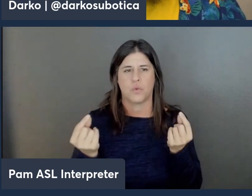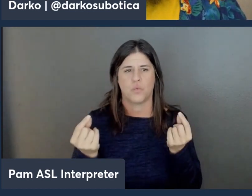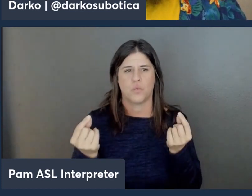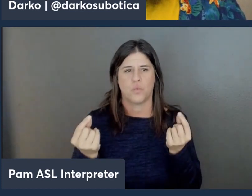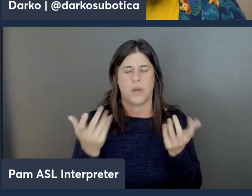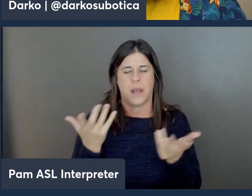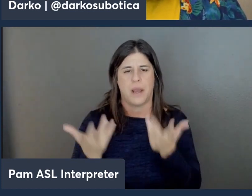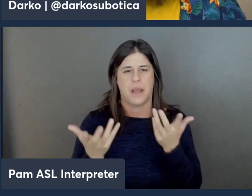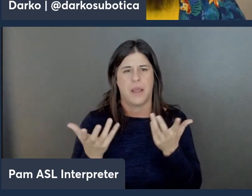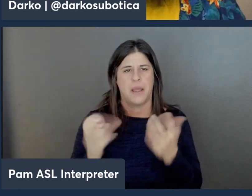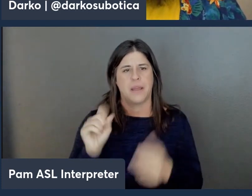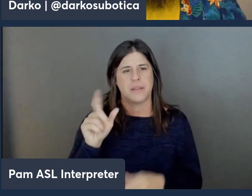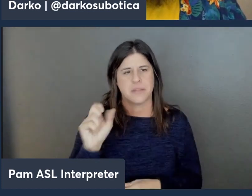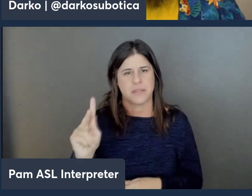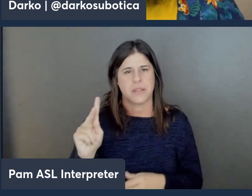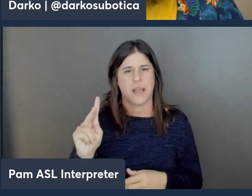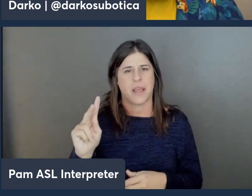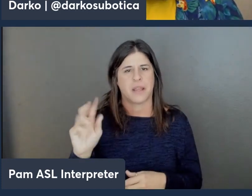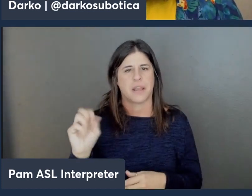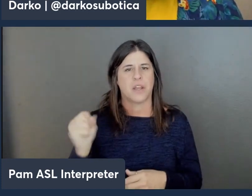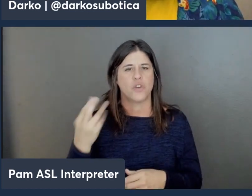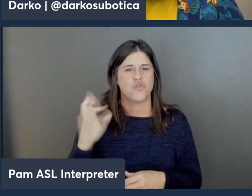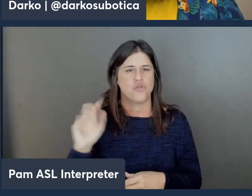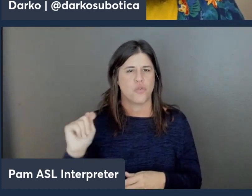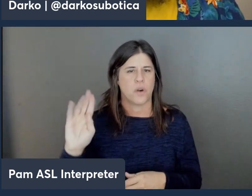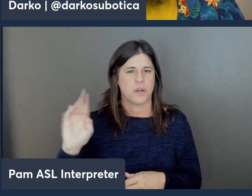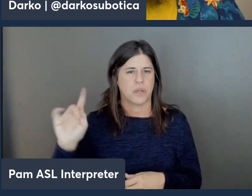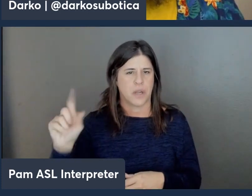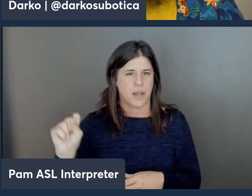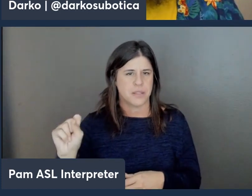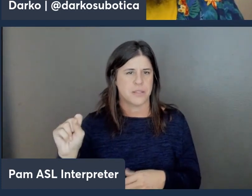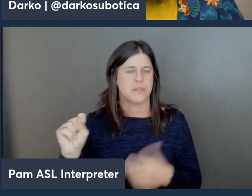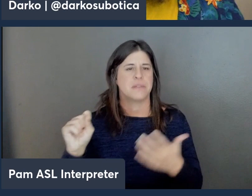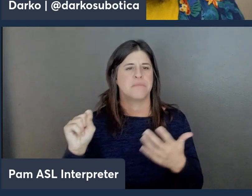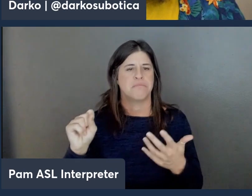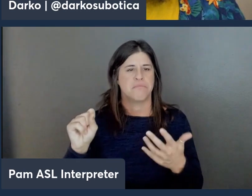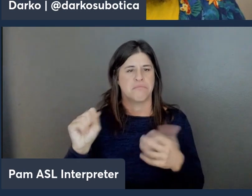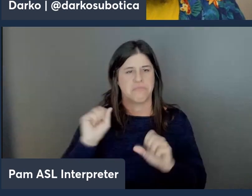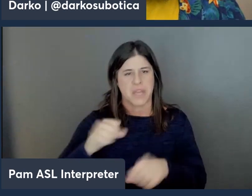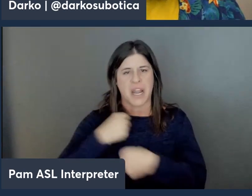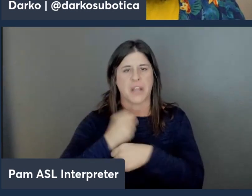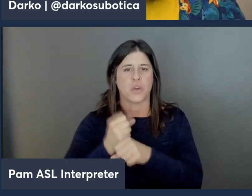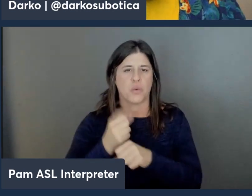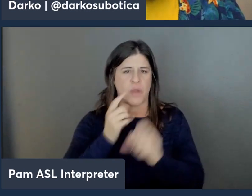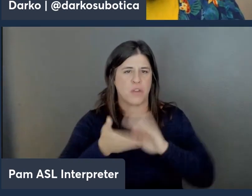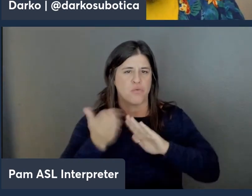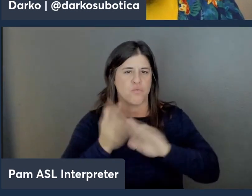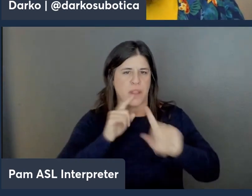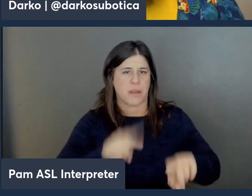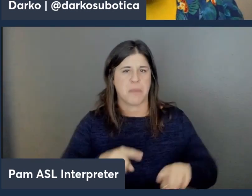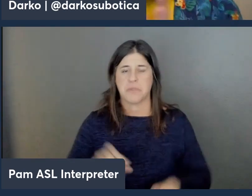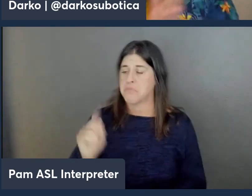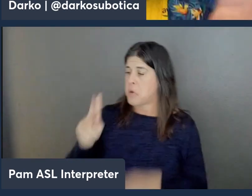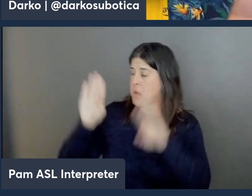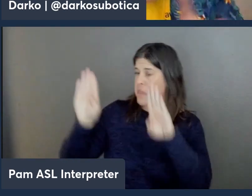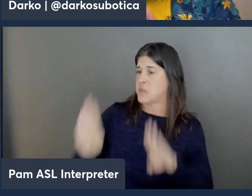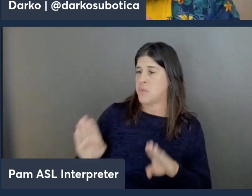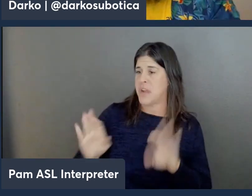use Slack as shortcuts, they're shortcuts I can create to run those commands. Okay. That's wonderful. Excellent.